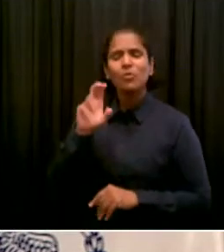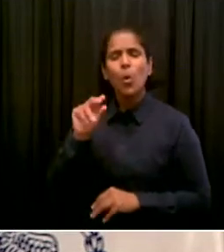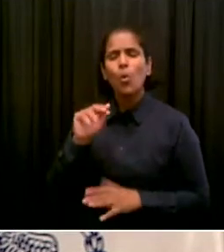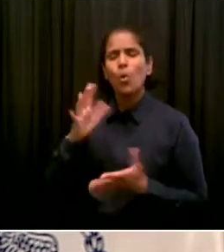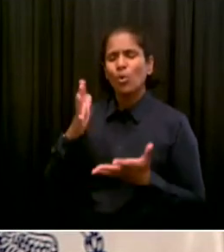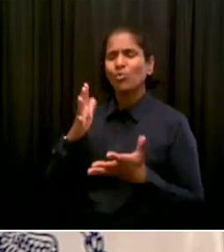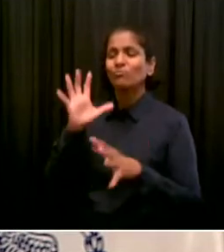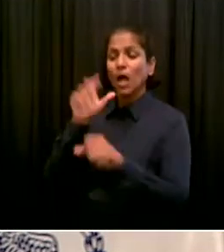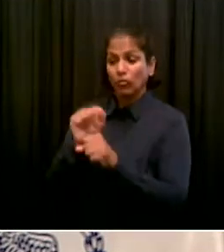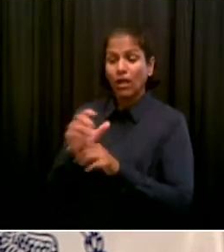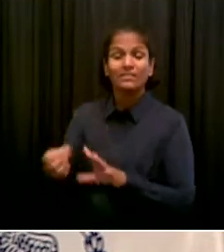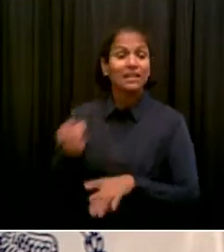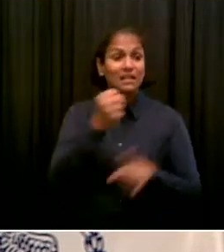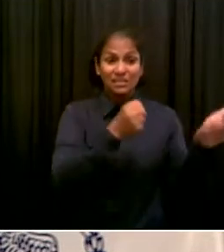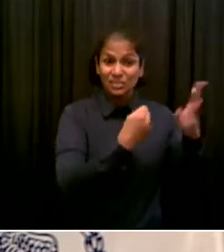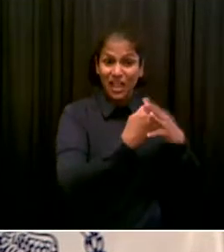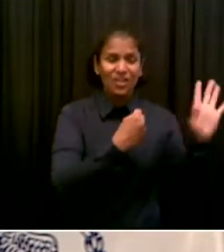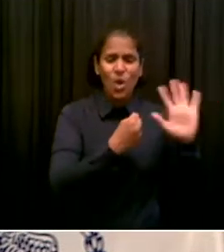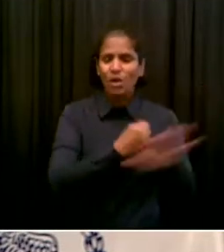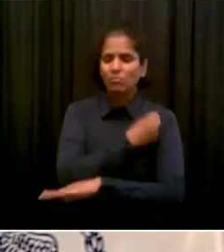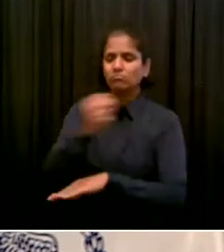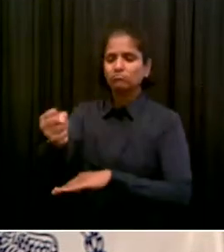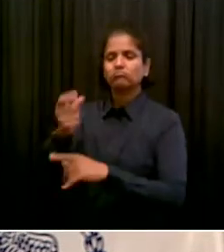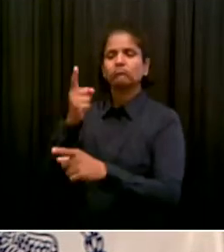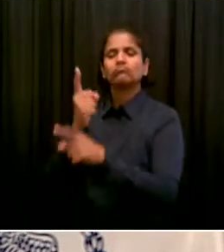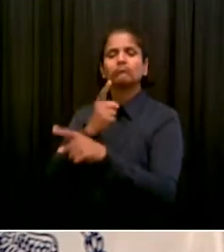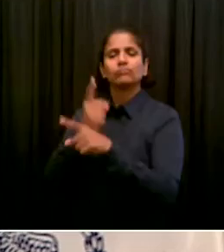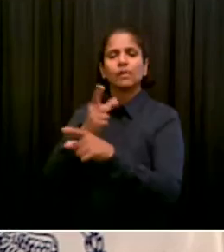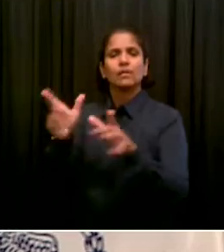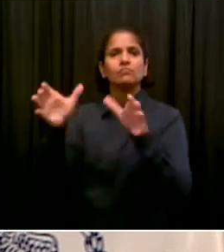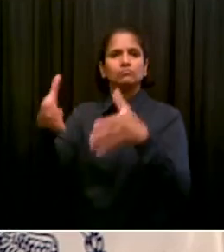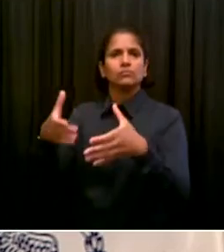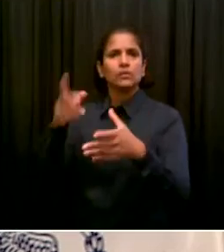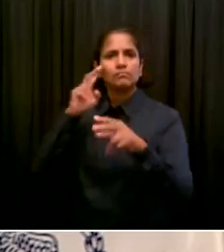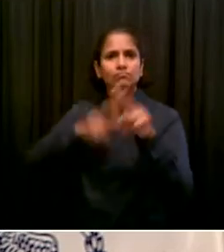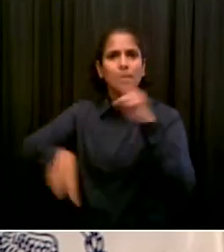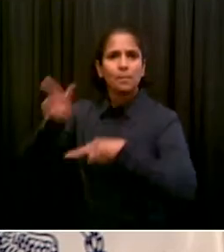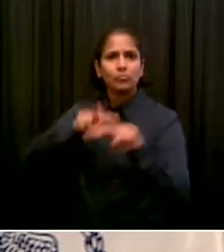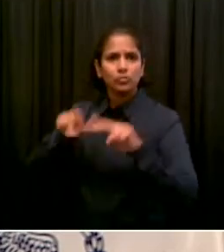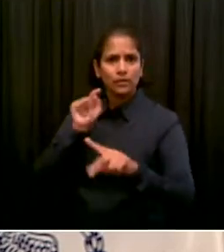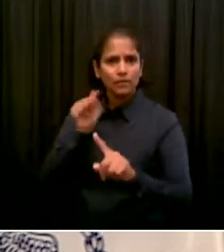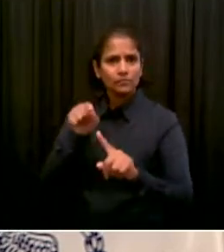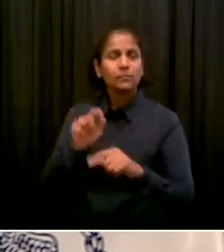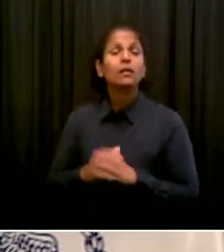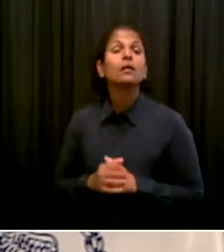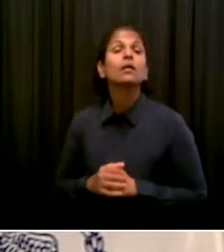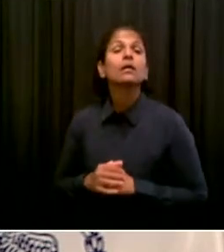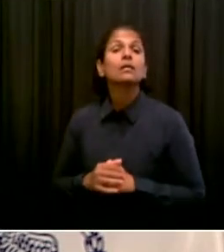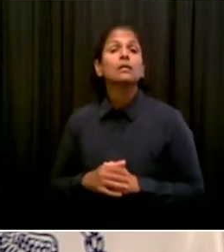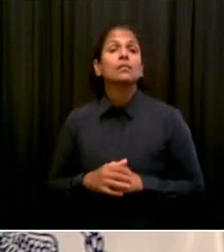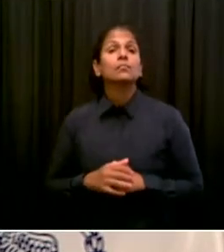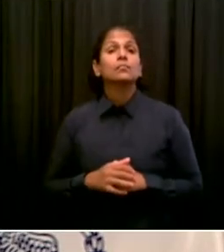THESE ARE ALL AREAS THAT WOULD REDUCE THE POPULATION IN A MAJOR >WAY. fk